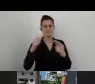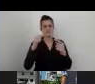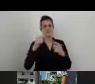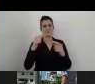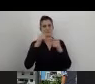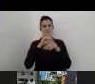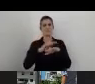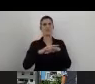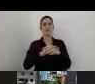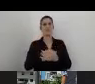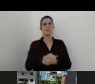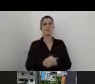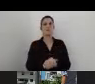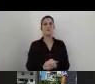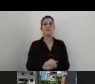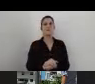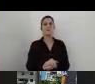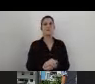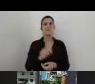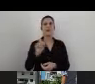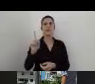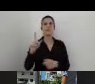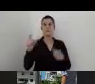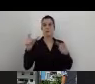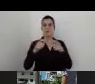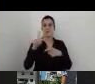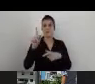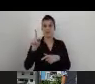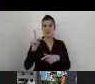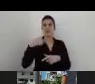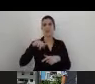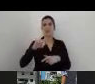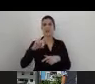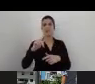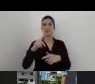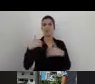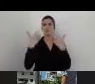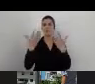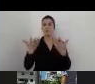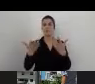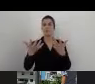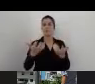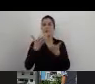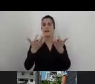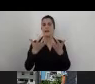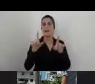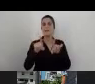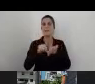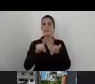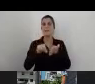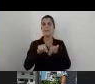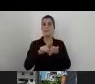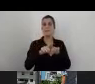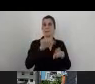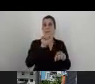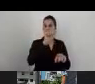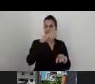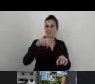In Ktalise, we are providing some tools like A-Check, there's partnership with Flixplay,